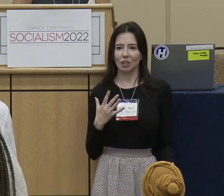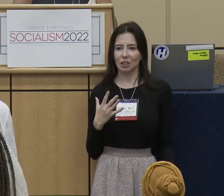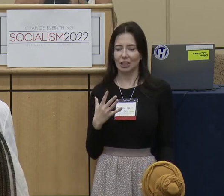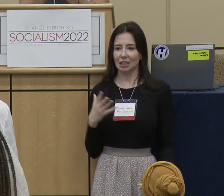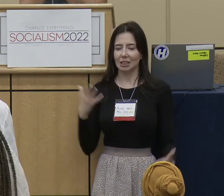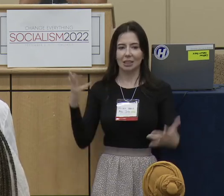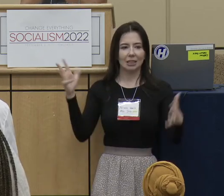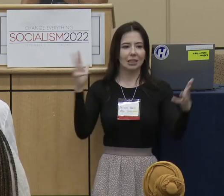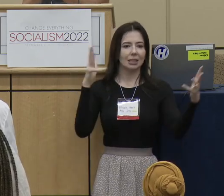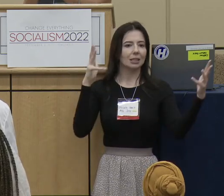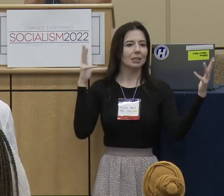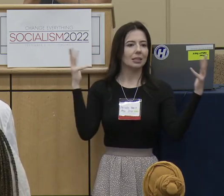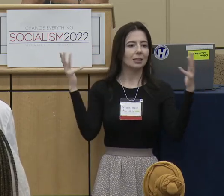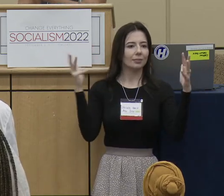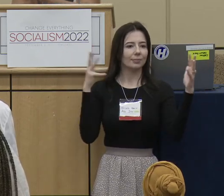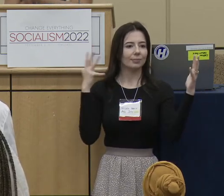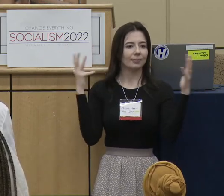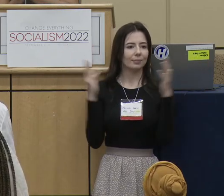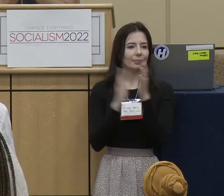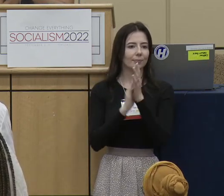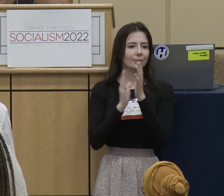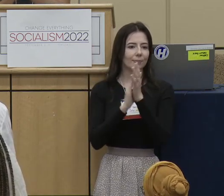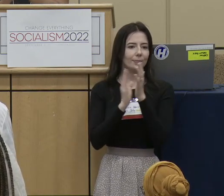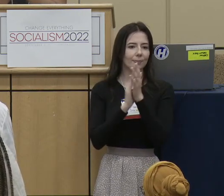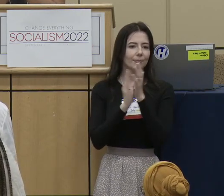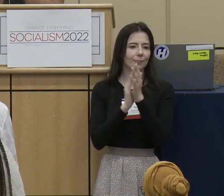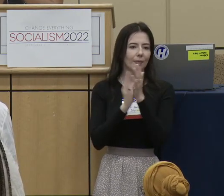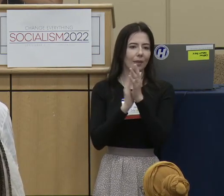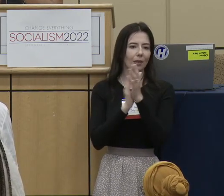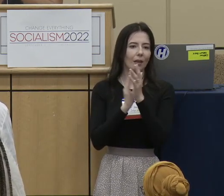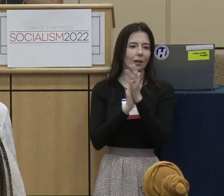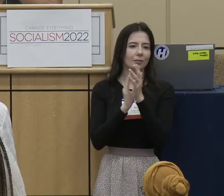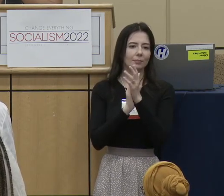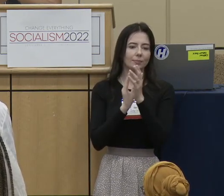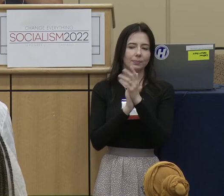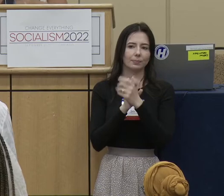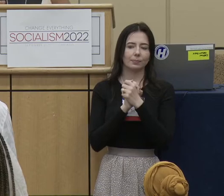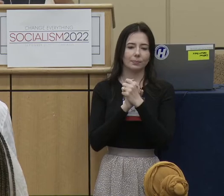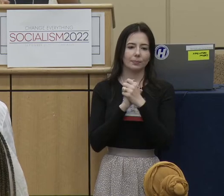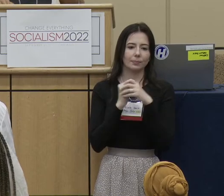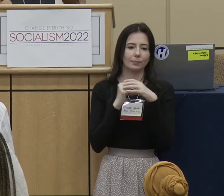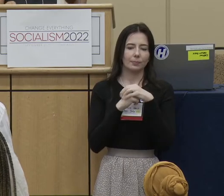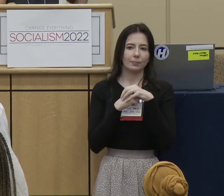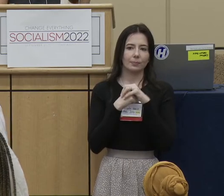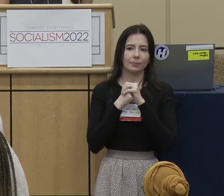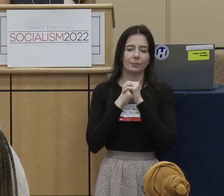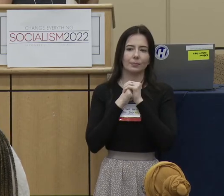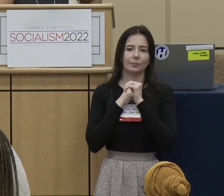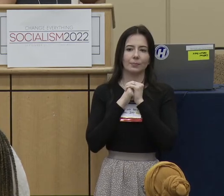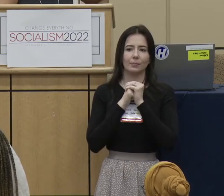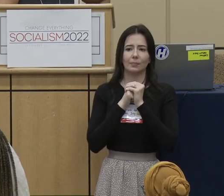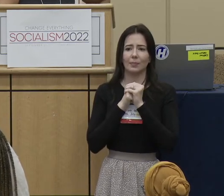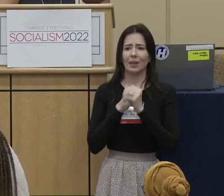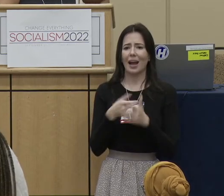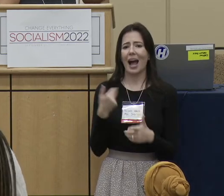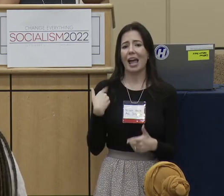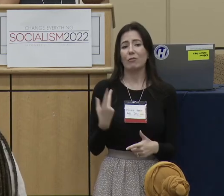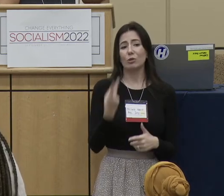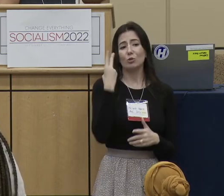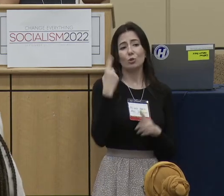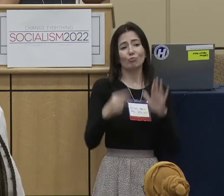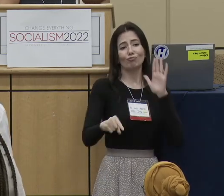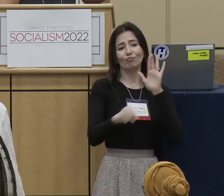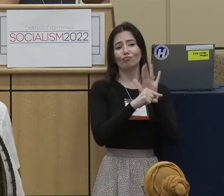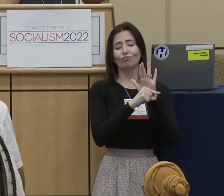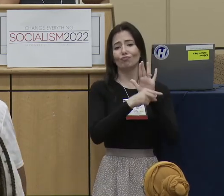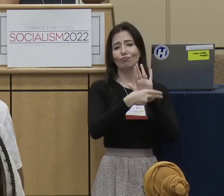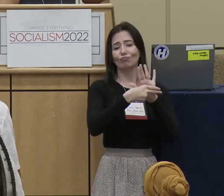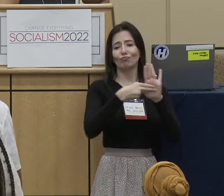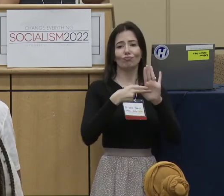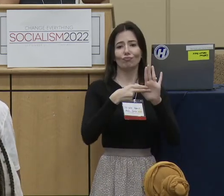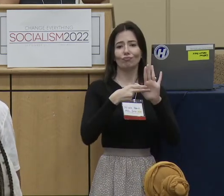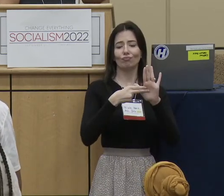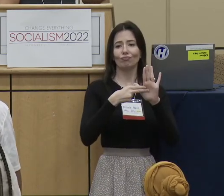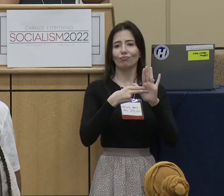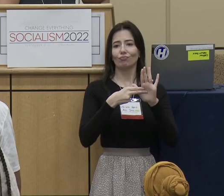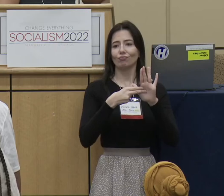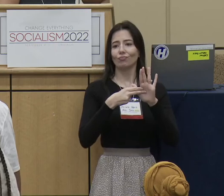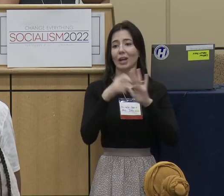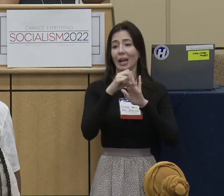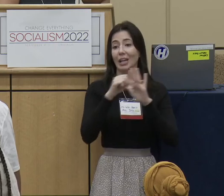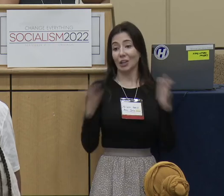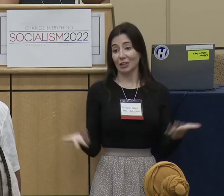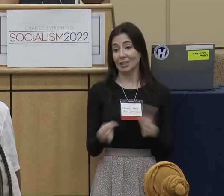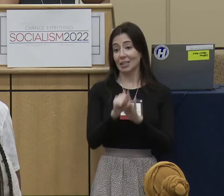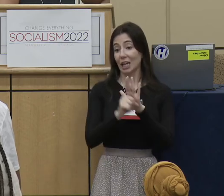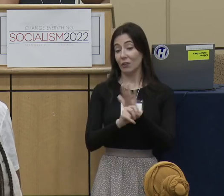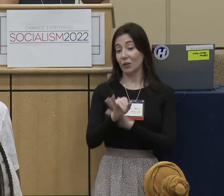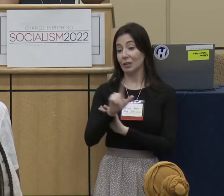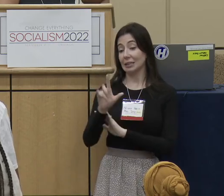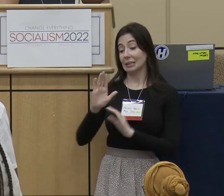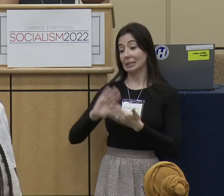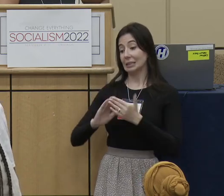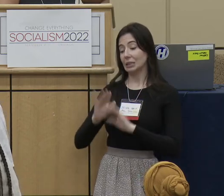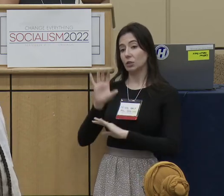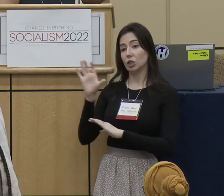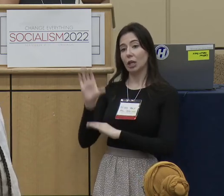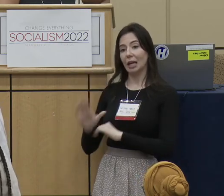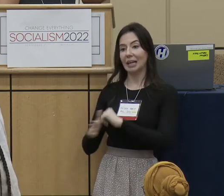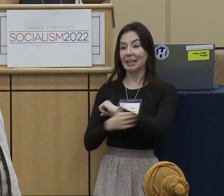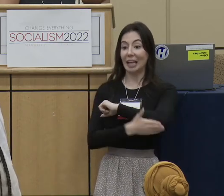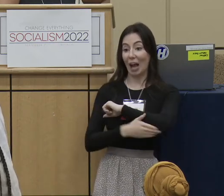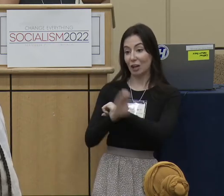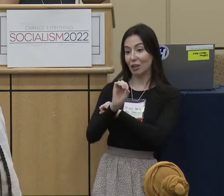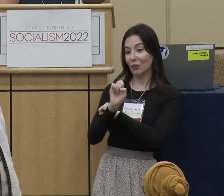Clements . two